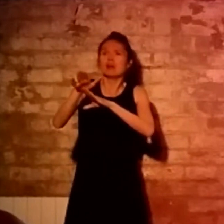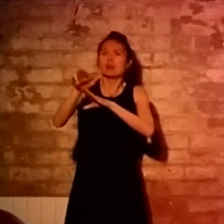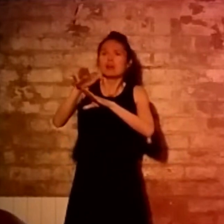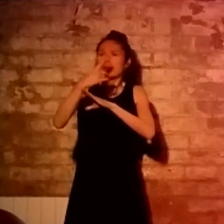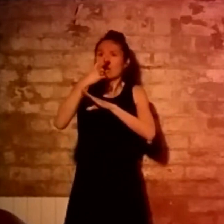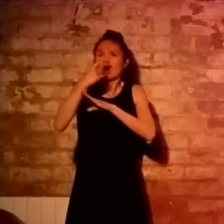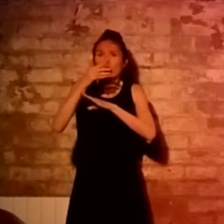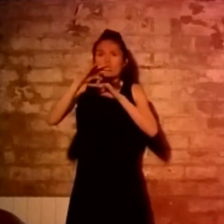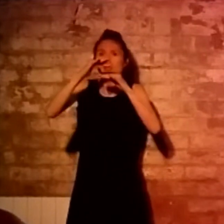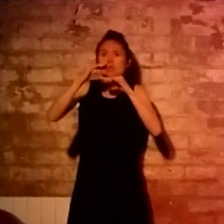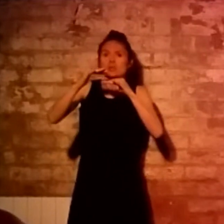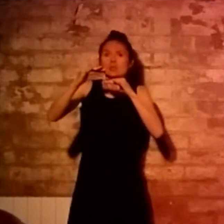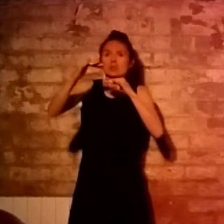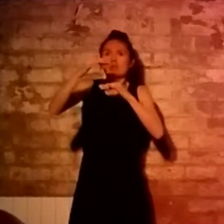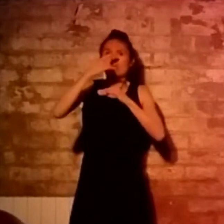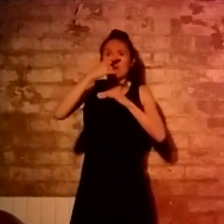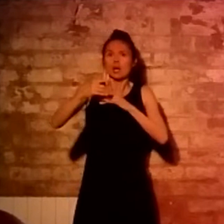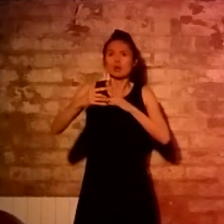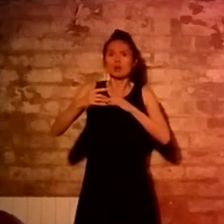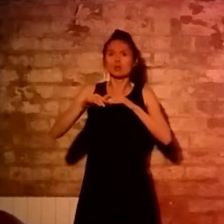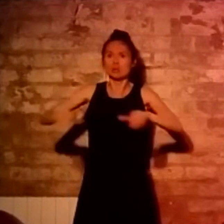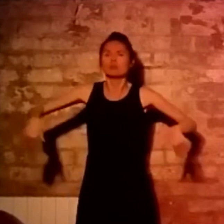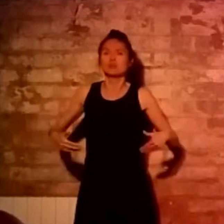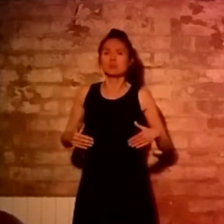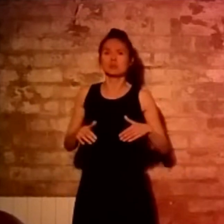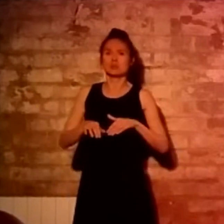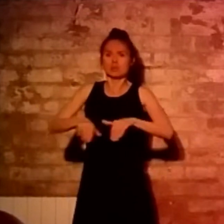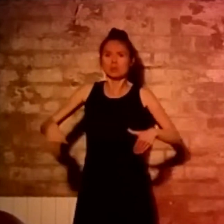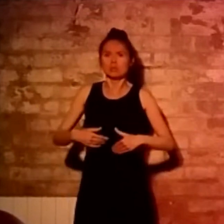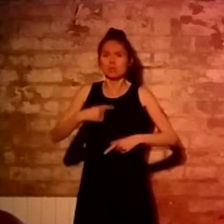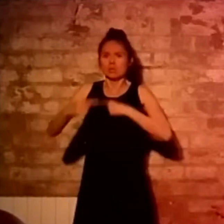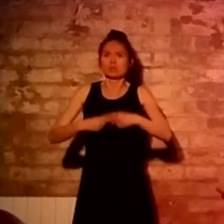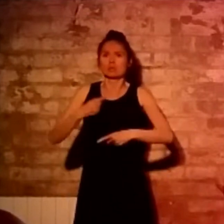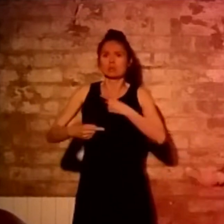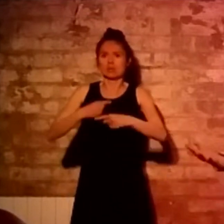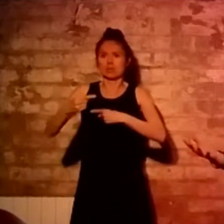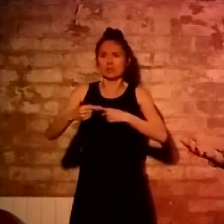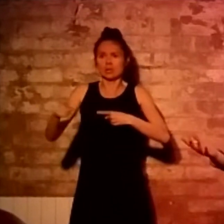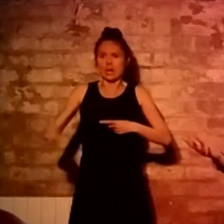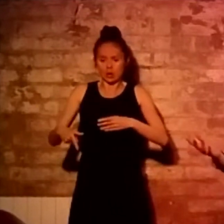Were I to infinitely swim? Slit my heels & release?